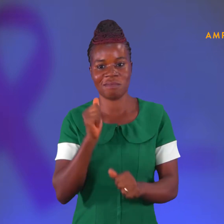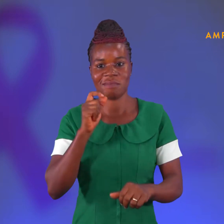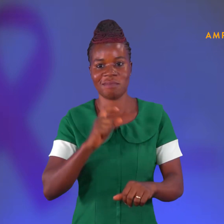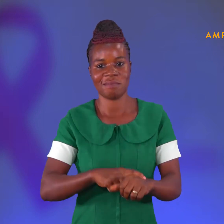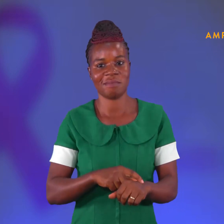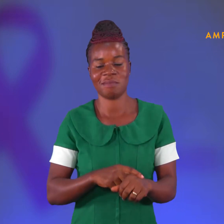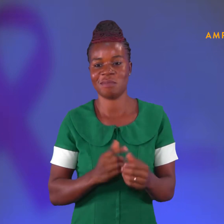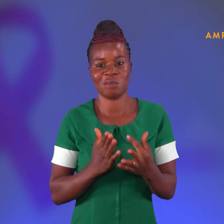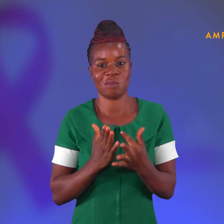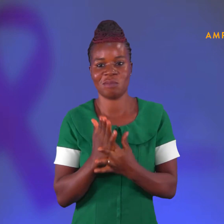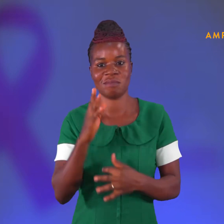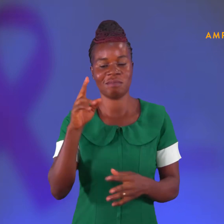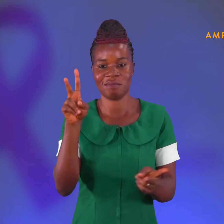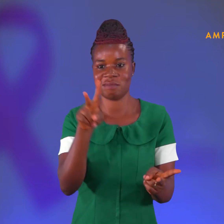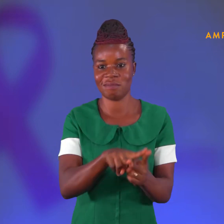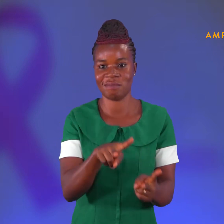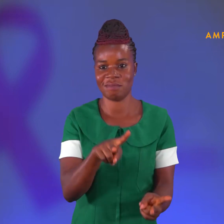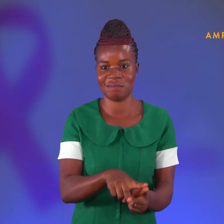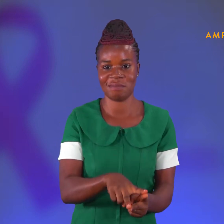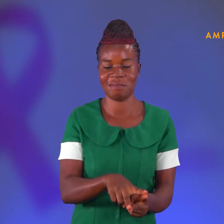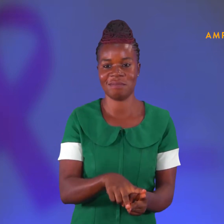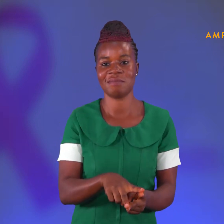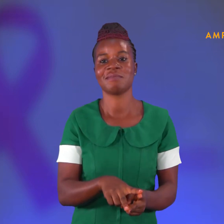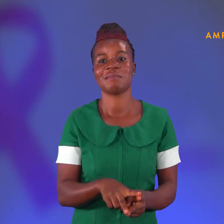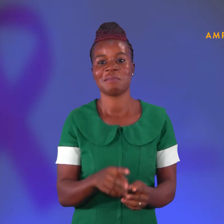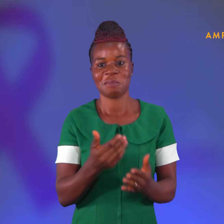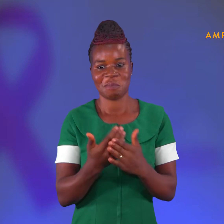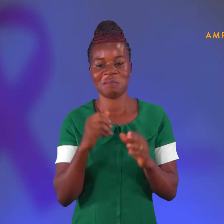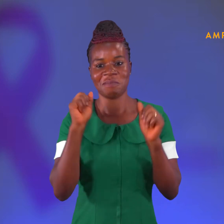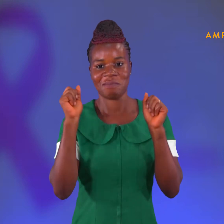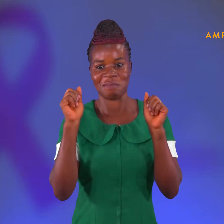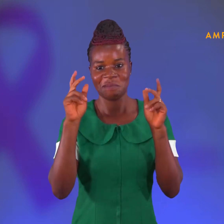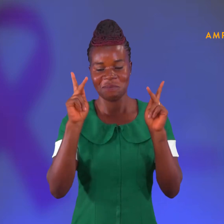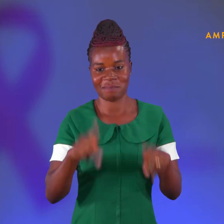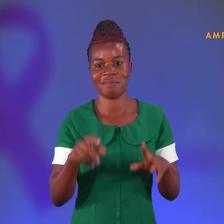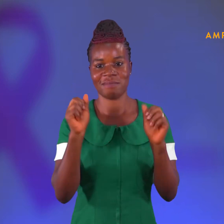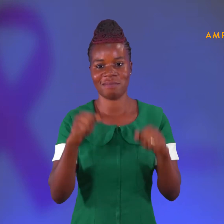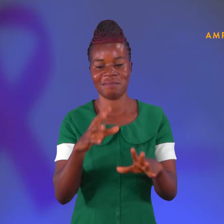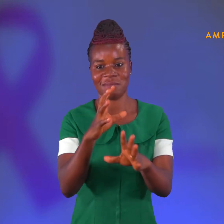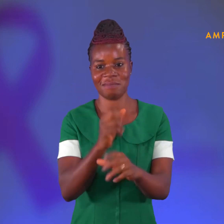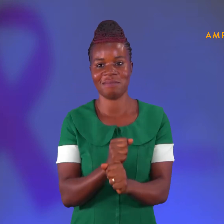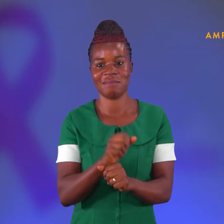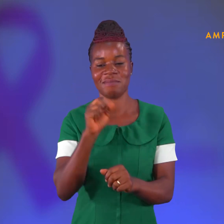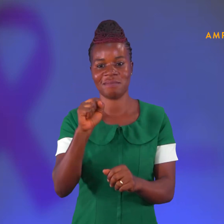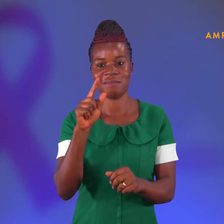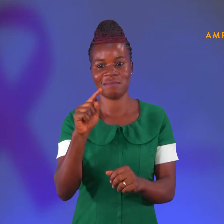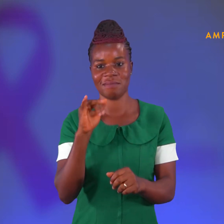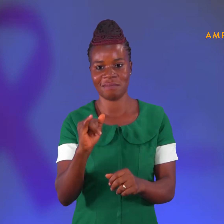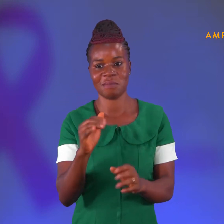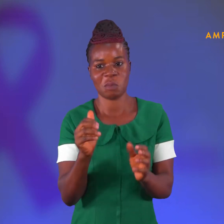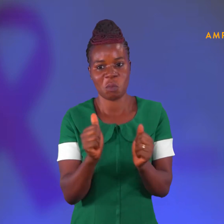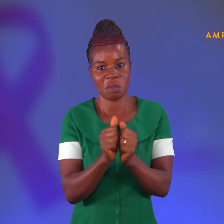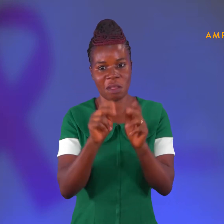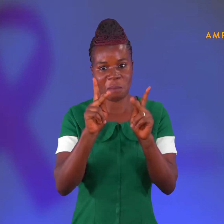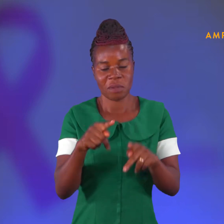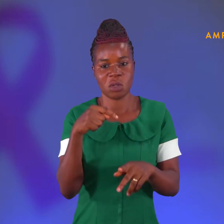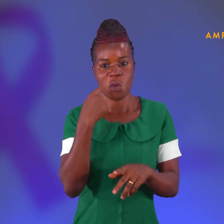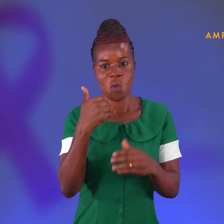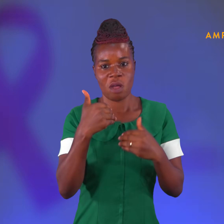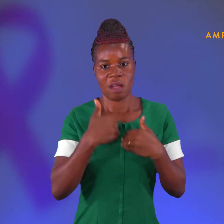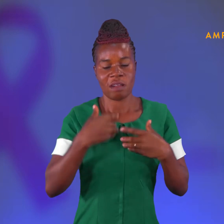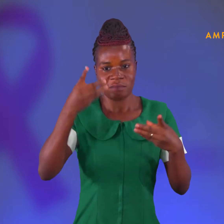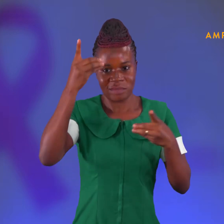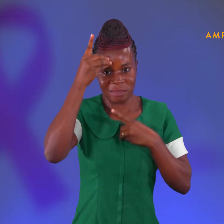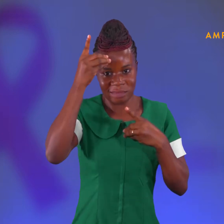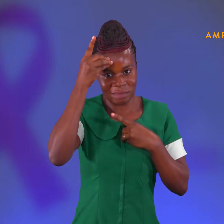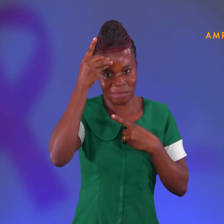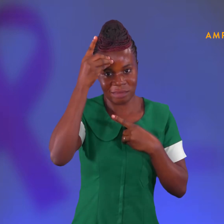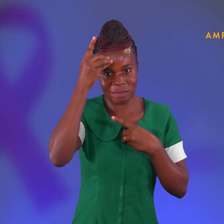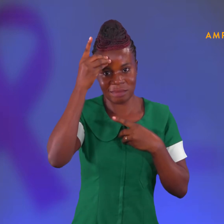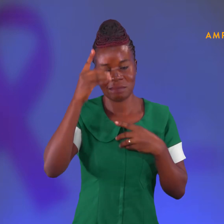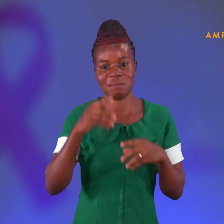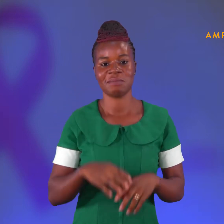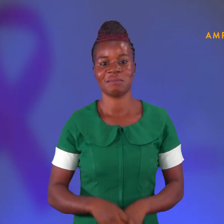Most times, STI is spread through sex with a person who has the disease or infection.